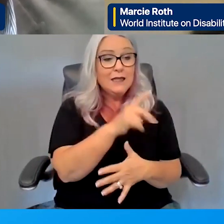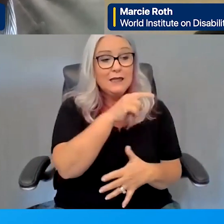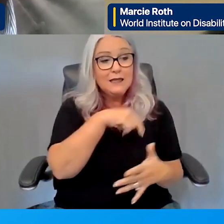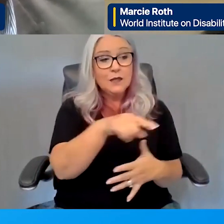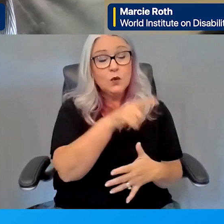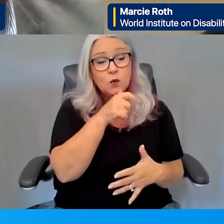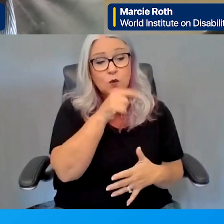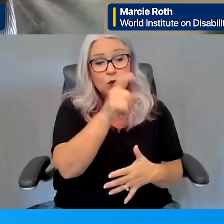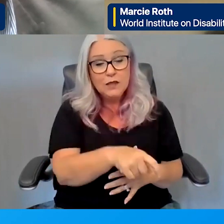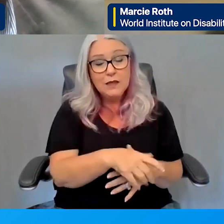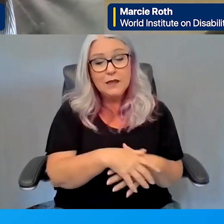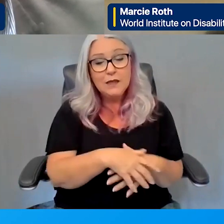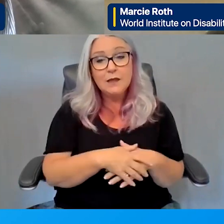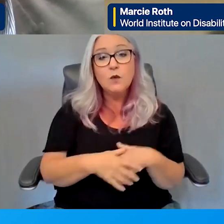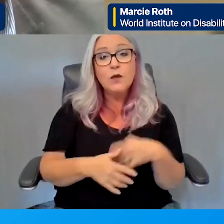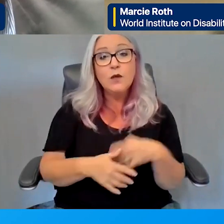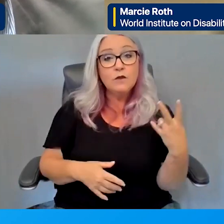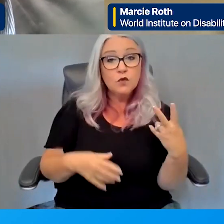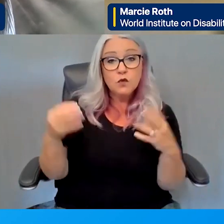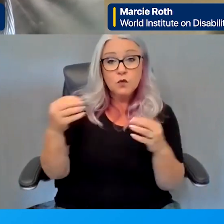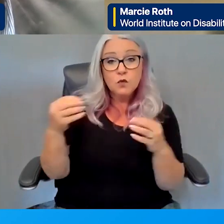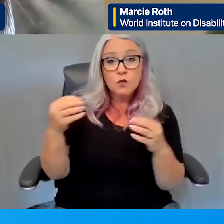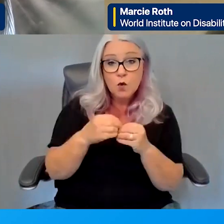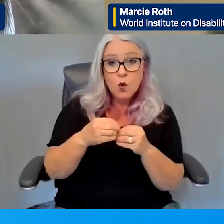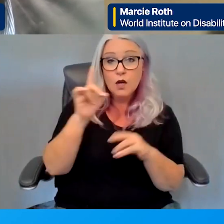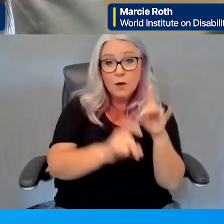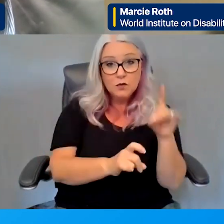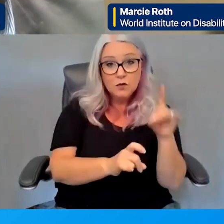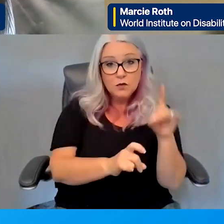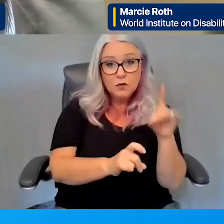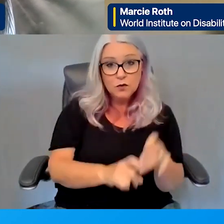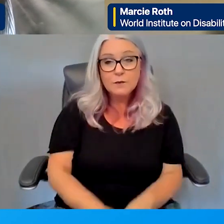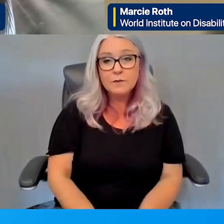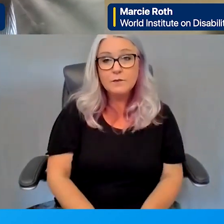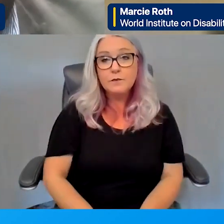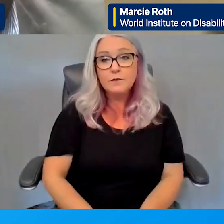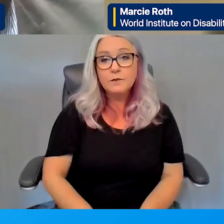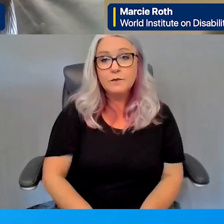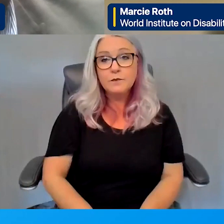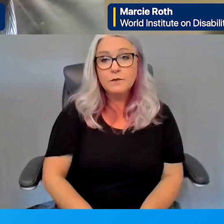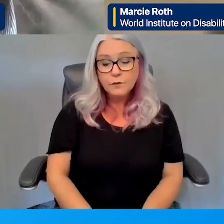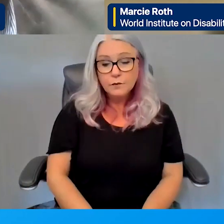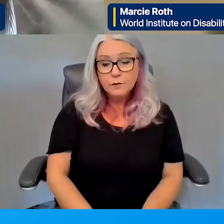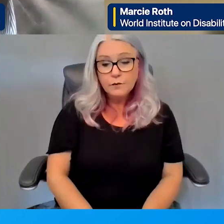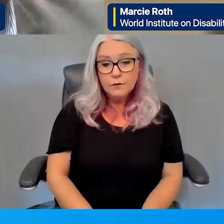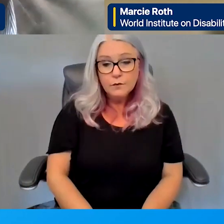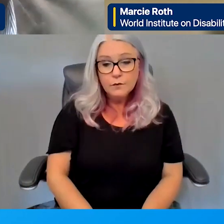We have two more questions. You mentioned this is the question: You mentioned